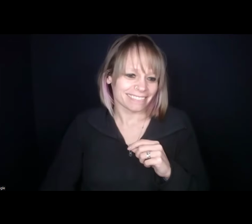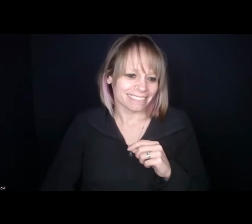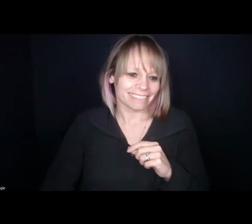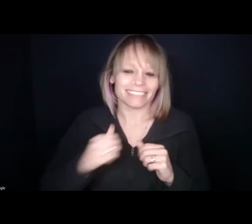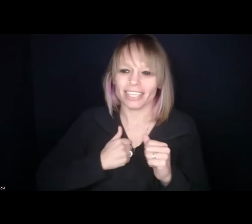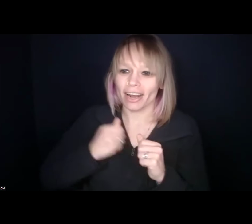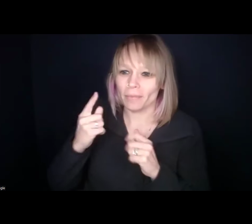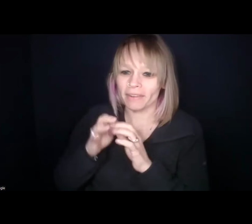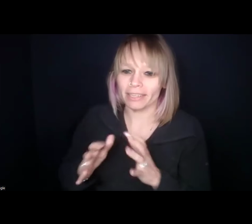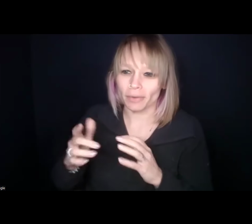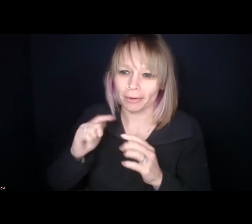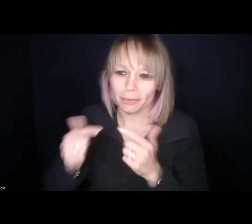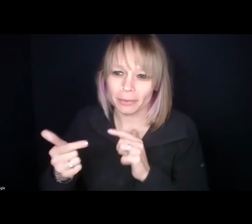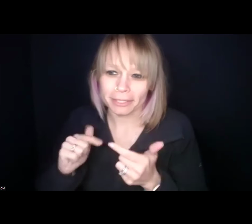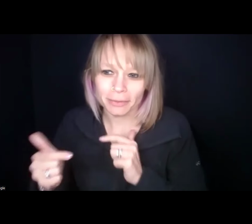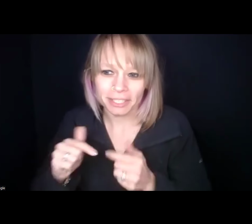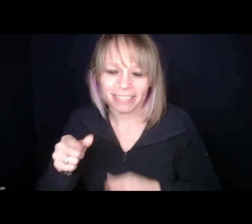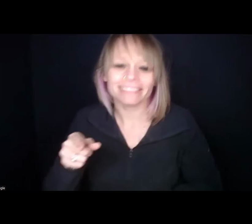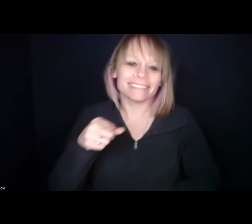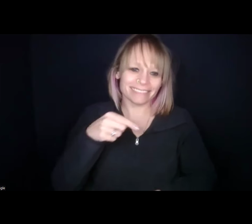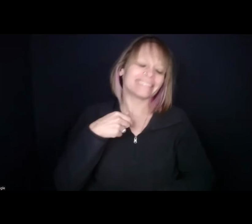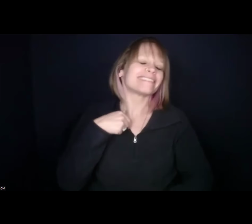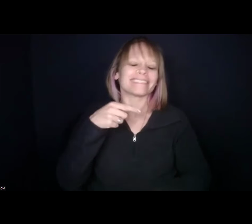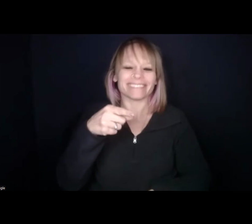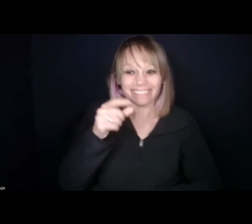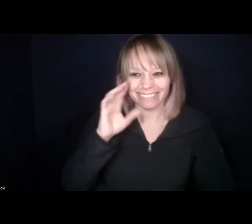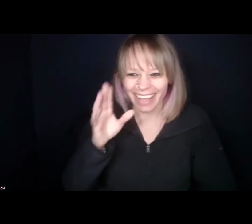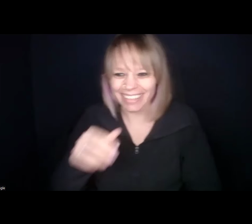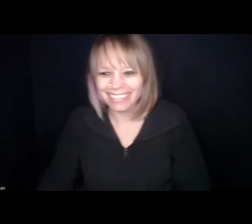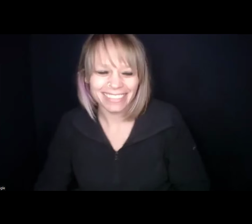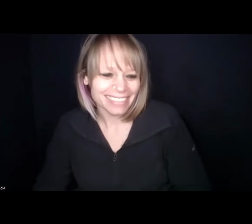Sorry, I'm one of the interpreters. We were just switching. Hi.